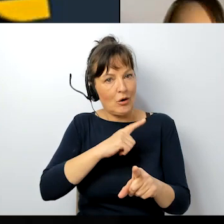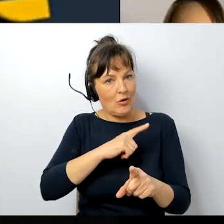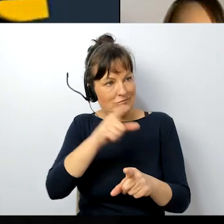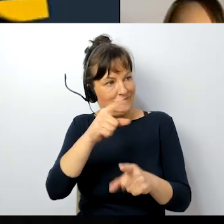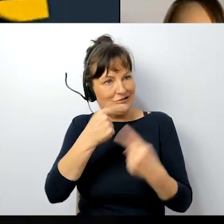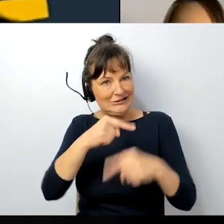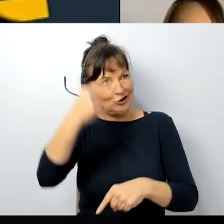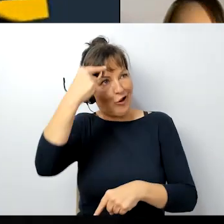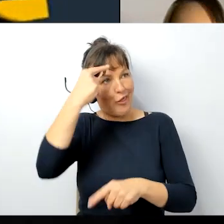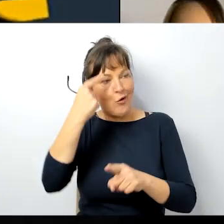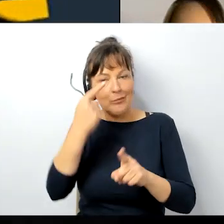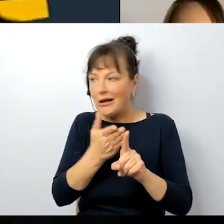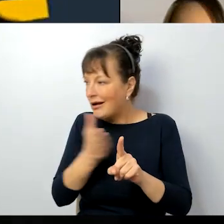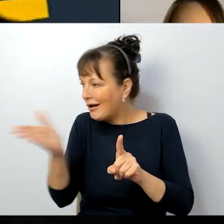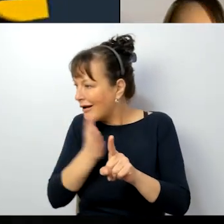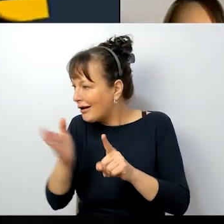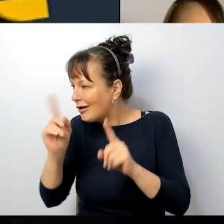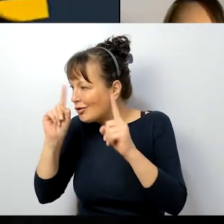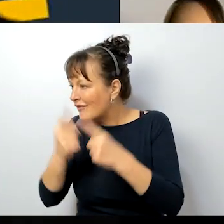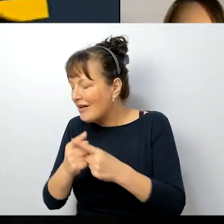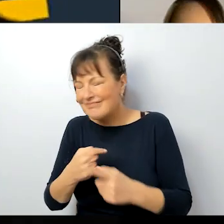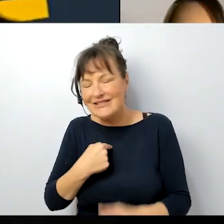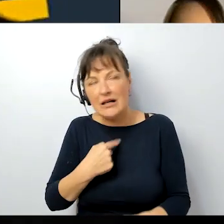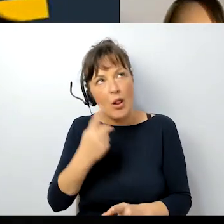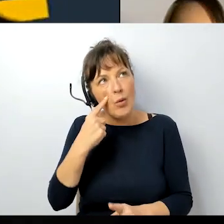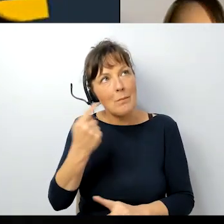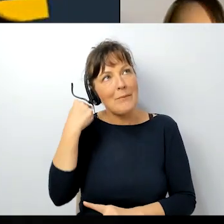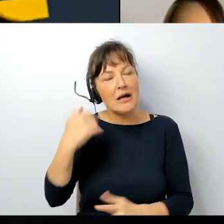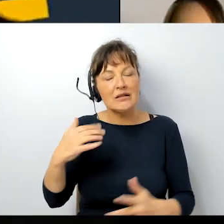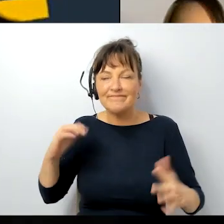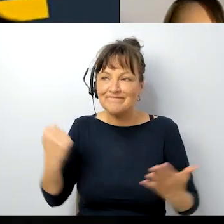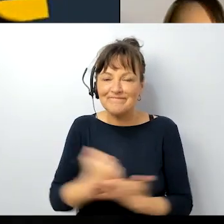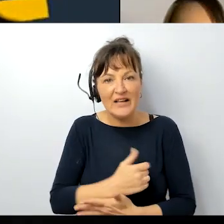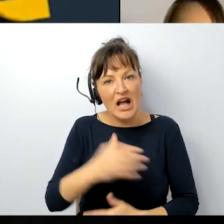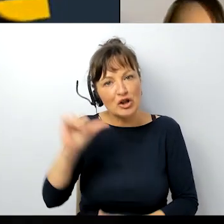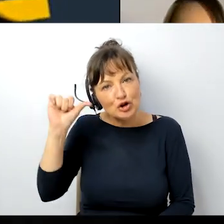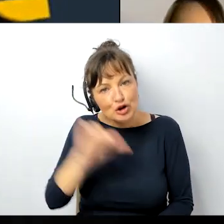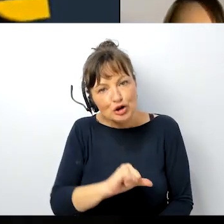offered to me because I was more looking into the sites of going to university and I wish